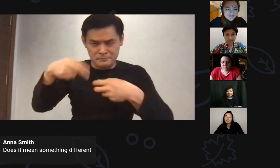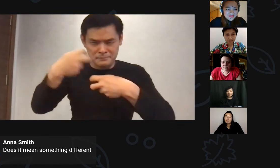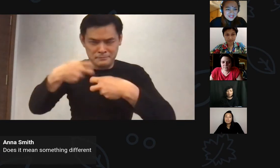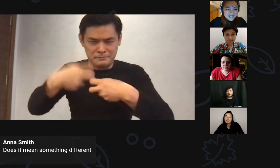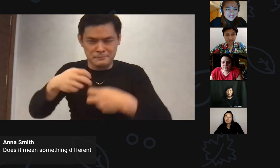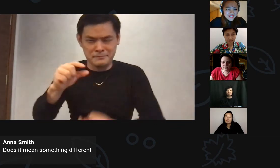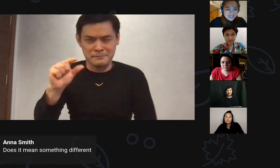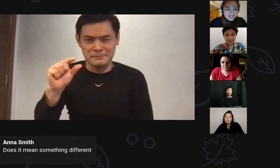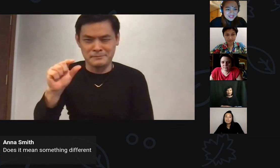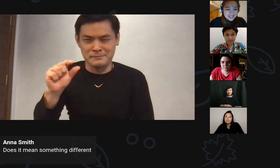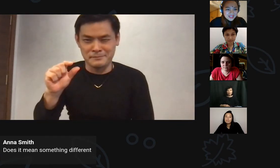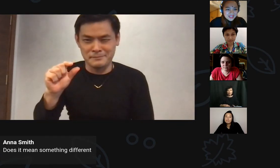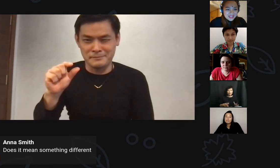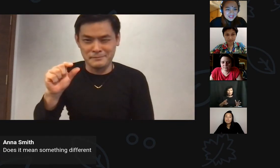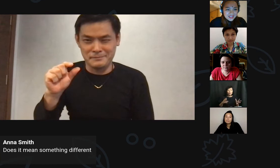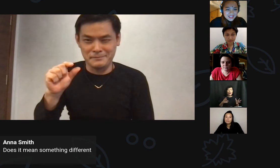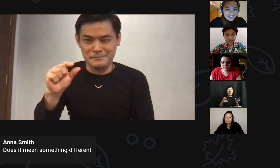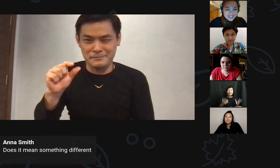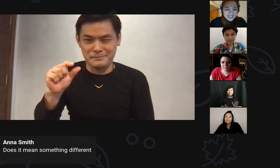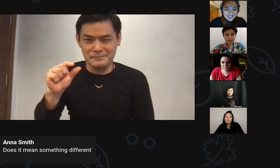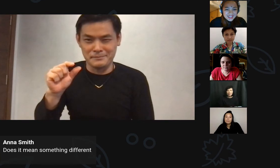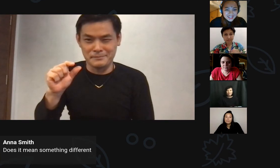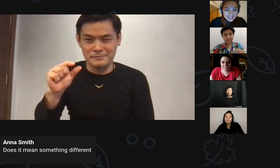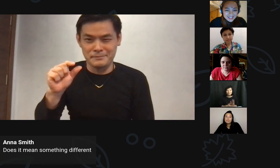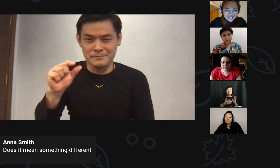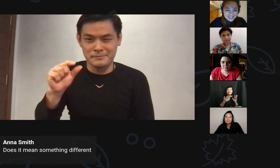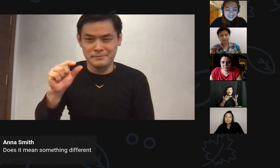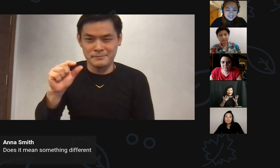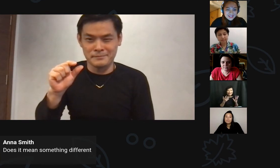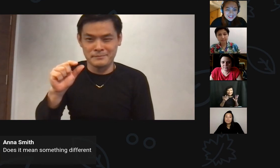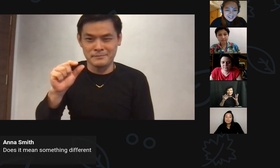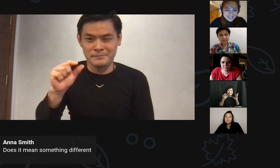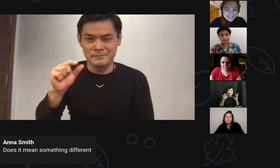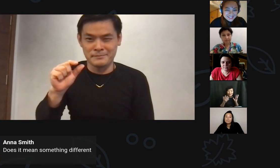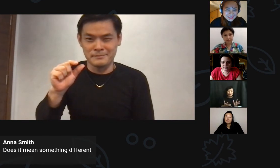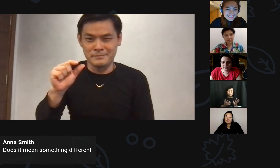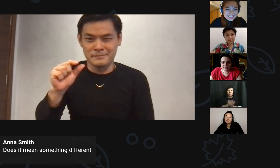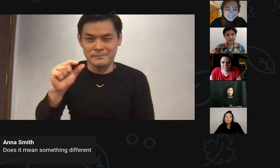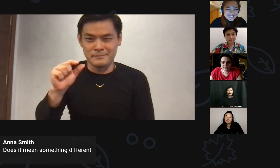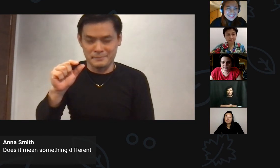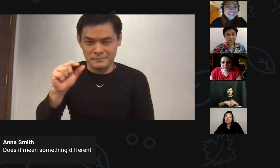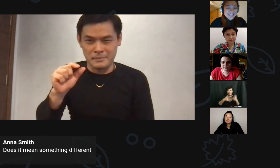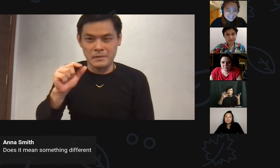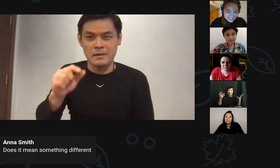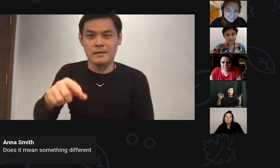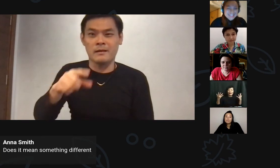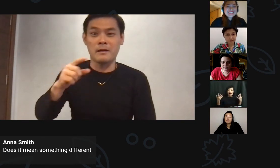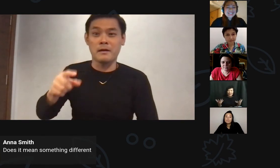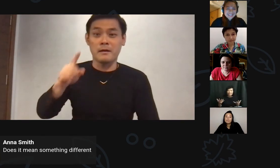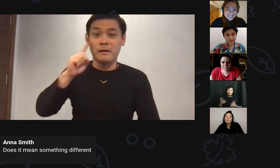you know, that if you ask me if I could sign the same poem again live,